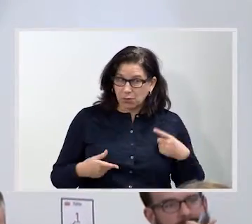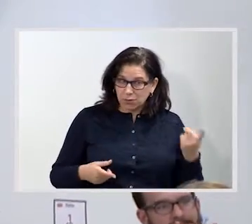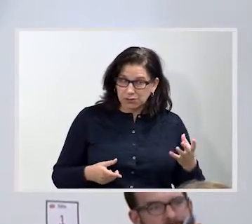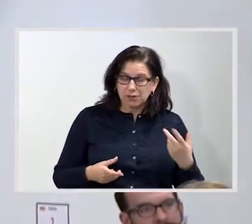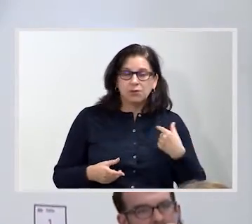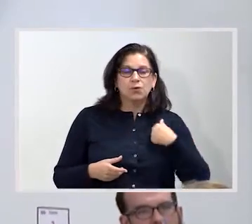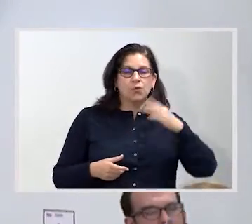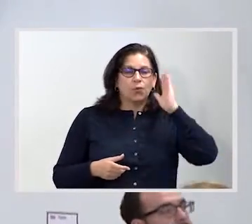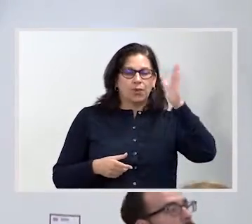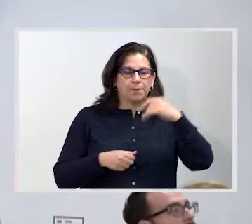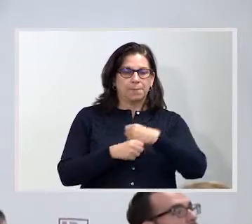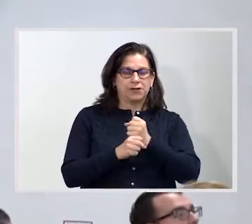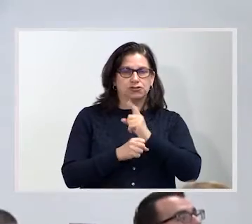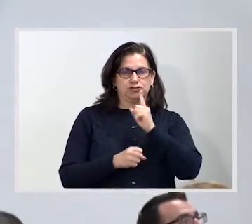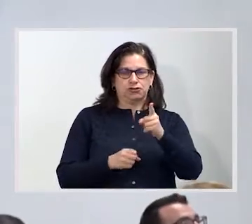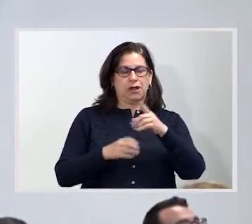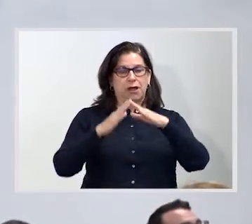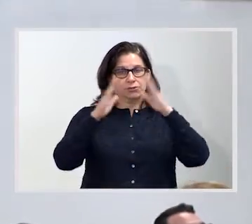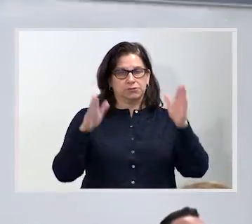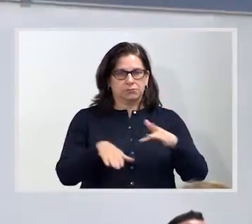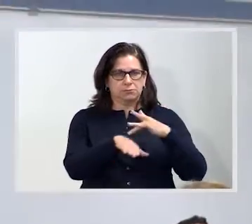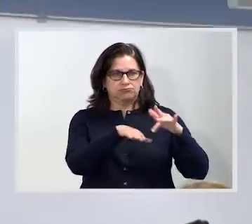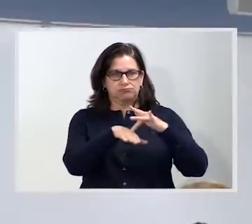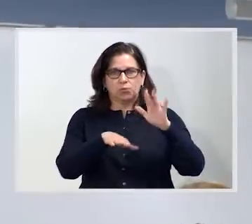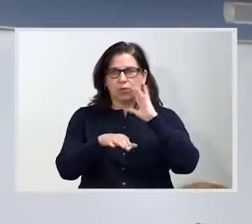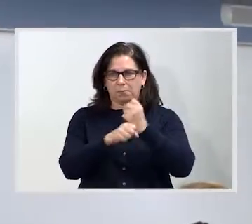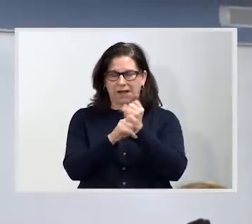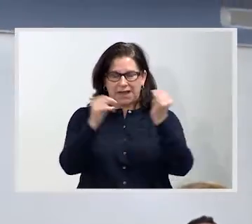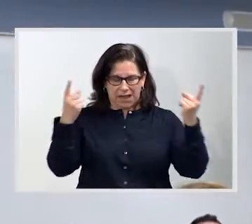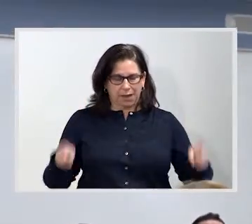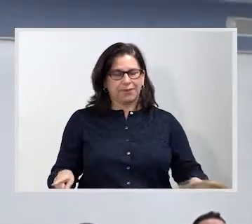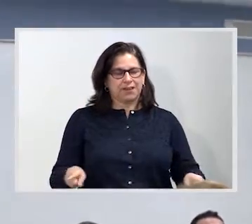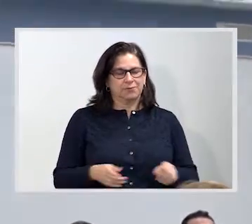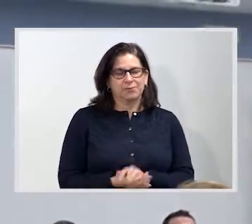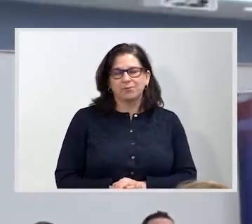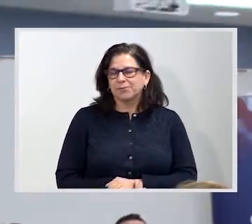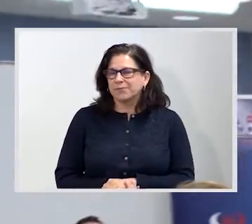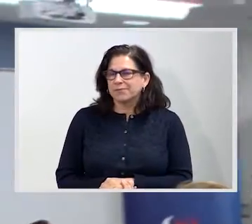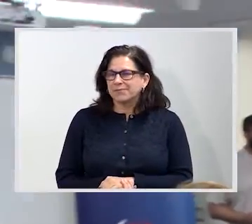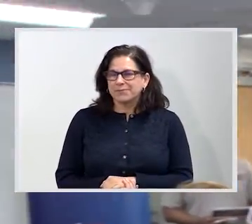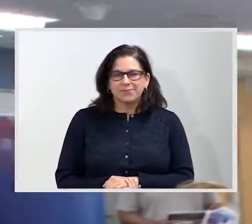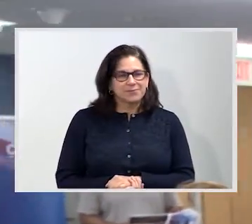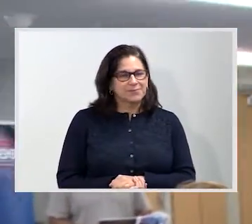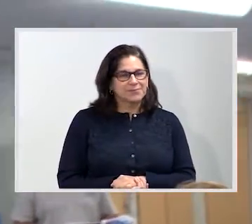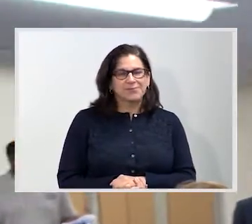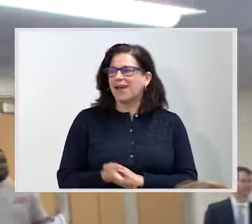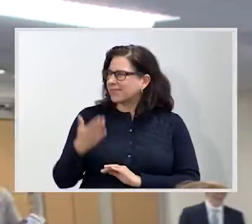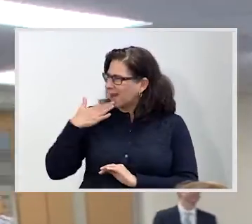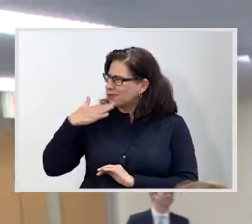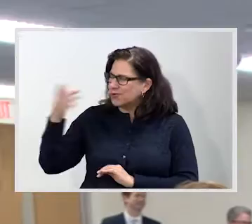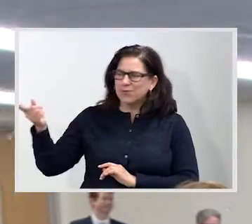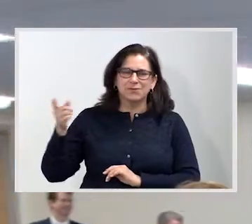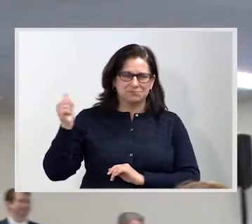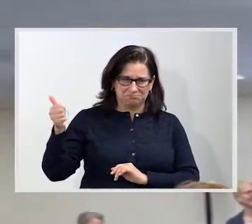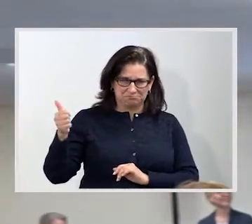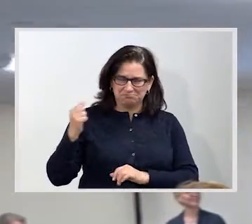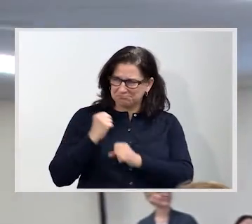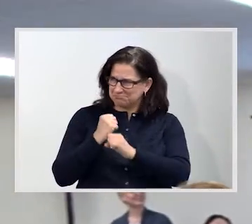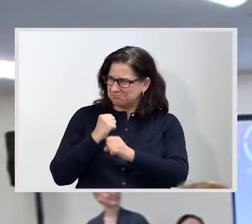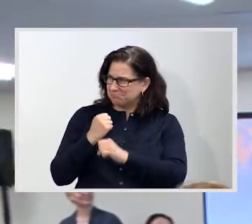THANK YOU FOR THE PITCHES ON THE DIFFERENT INVESTMENTS THAT